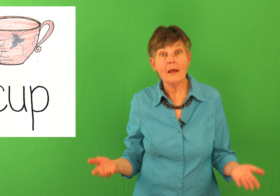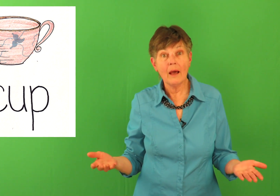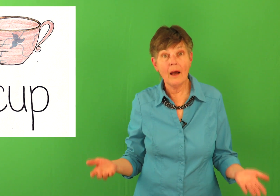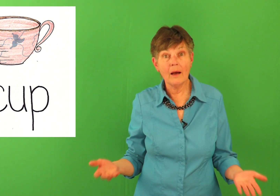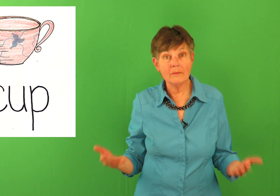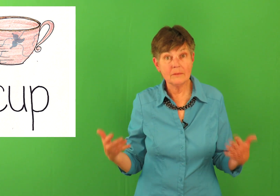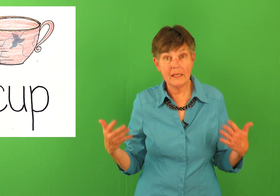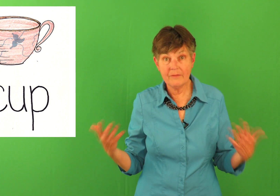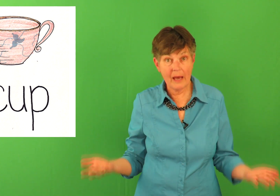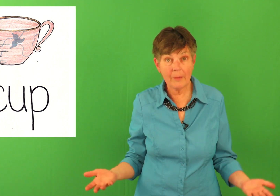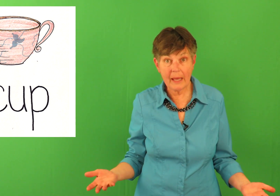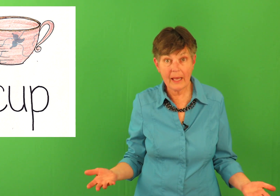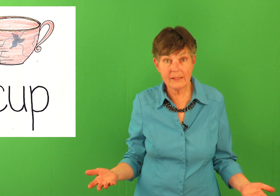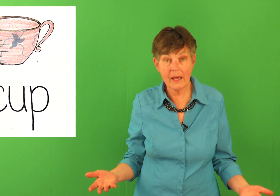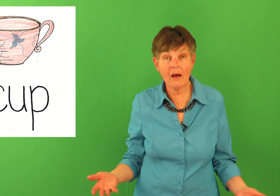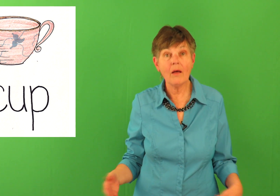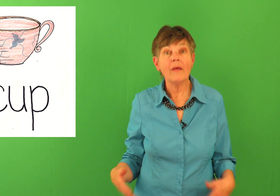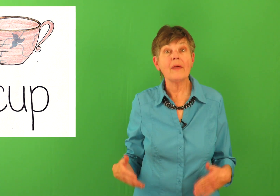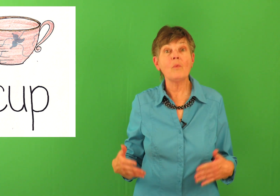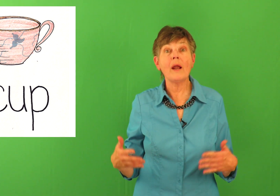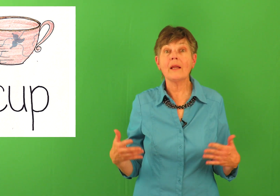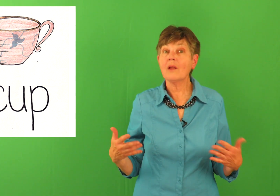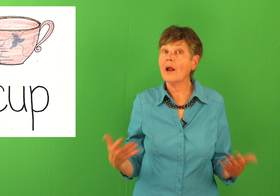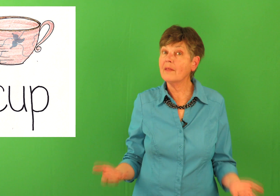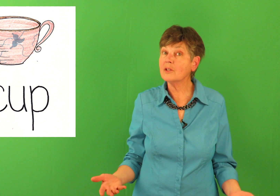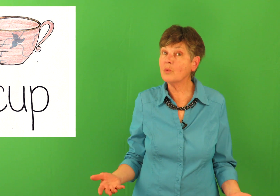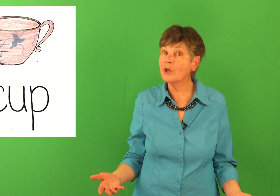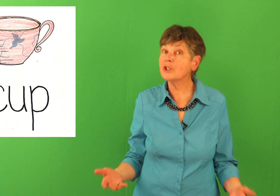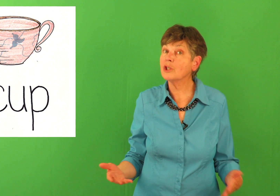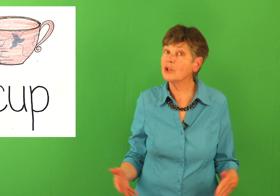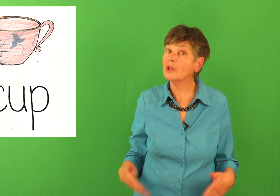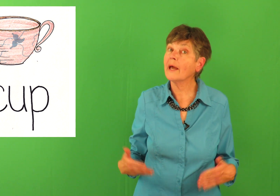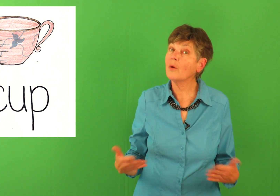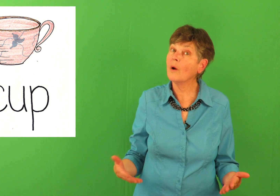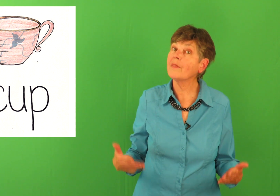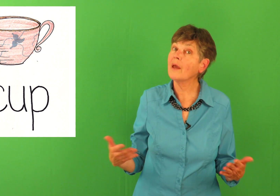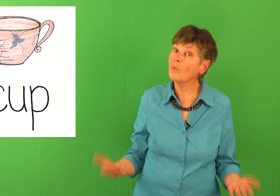they developed ASL they wanted a lot of these words to look like what they were